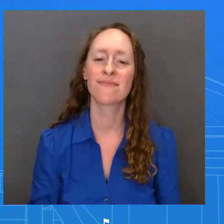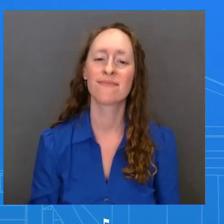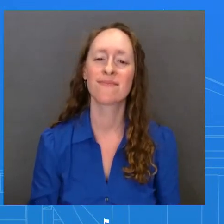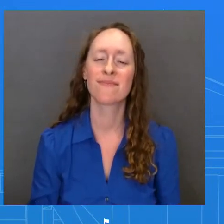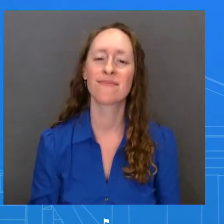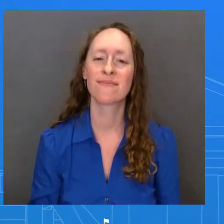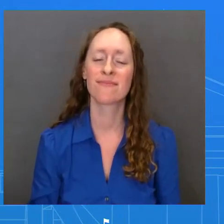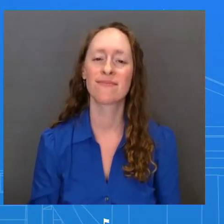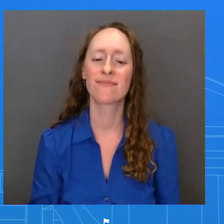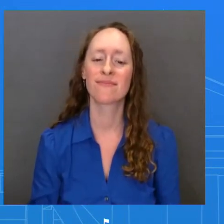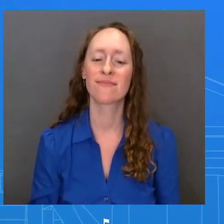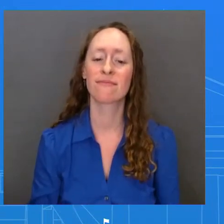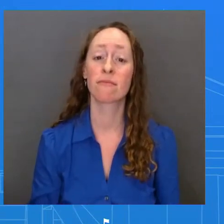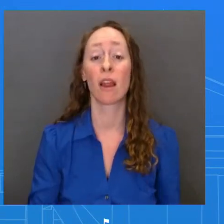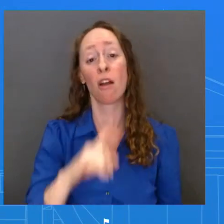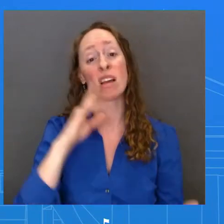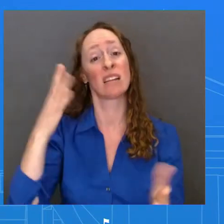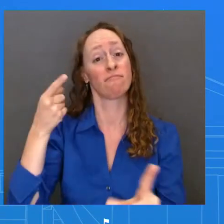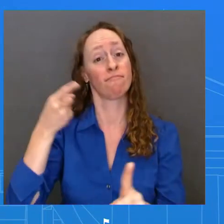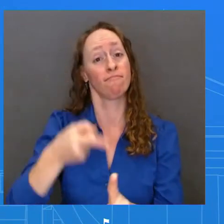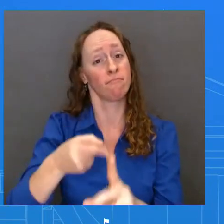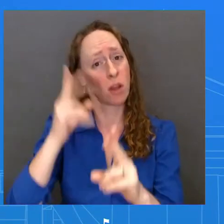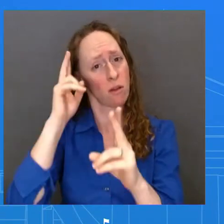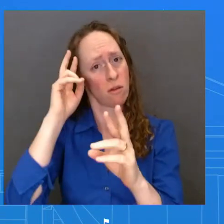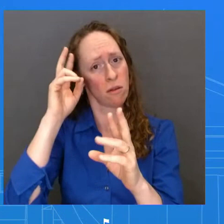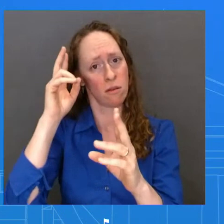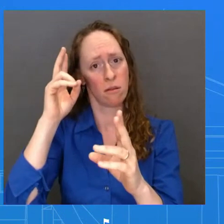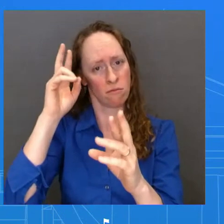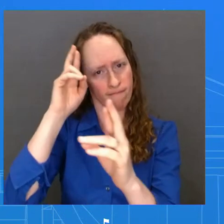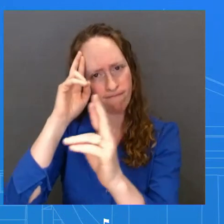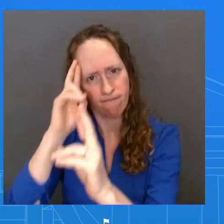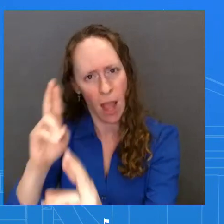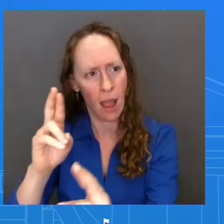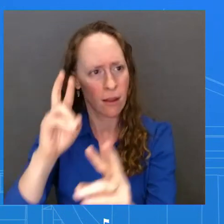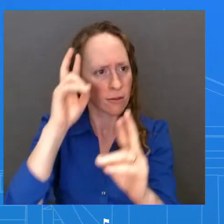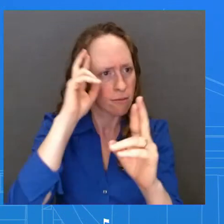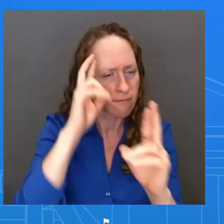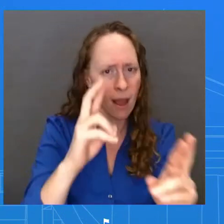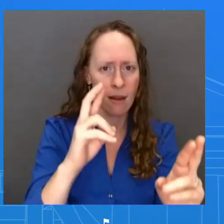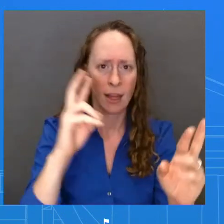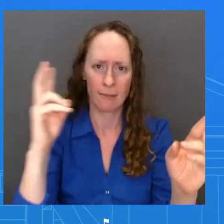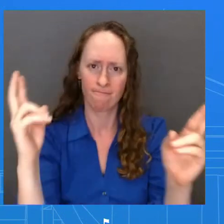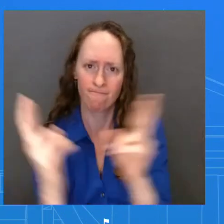has led to significant bilateral accomplishments: the Washington Declaration with the Republic of Korea,